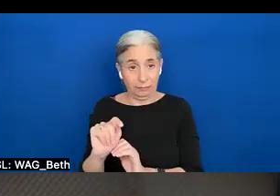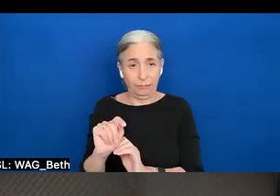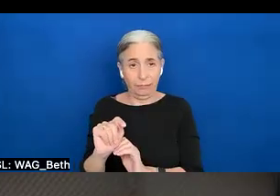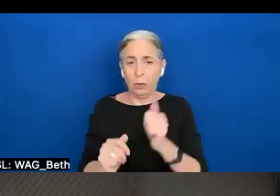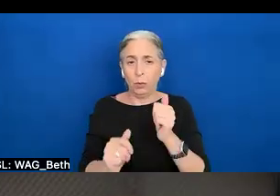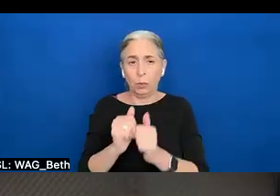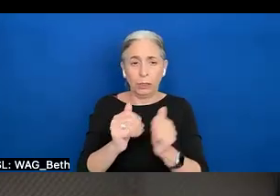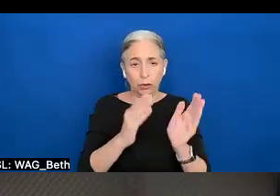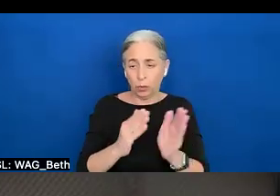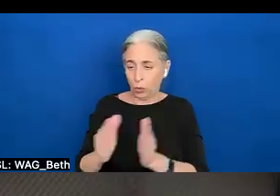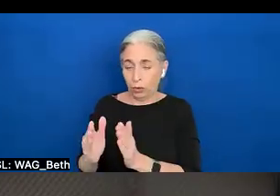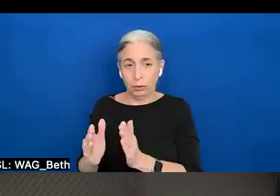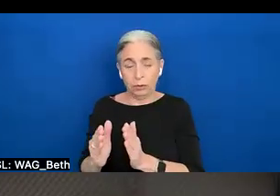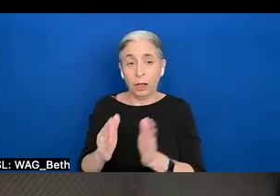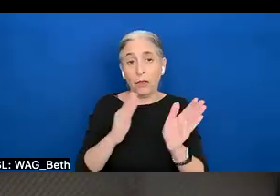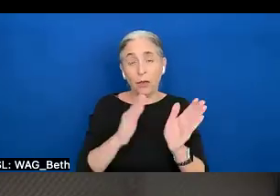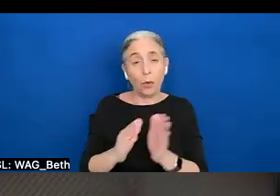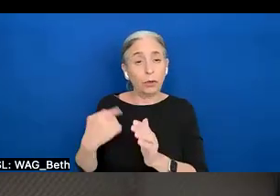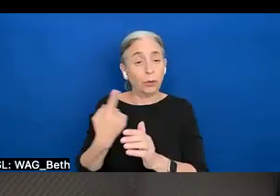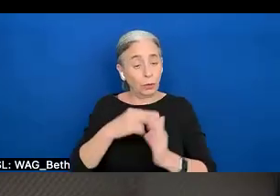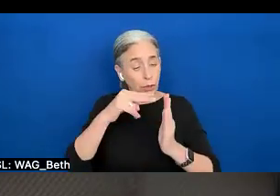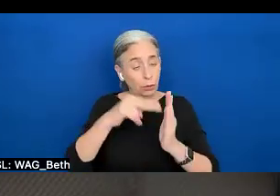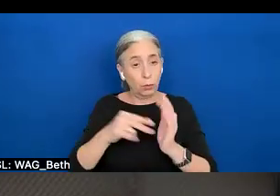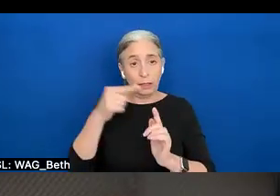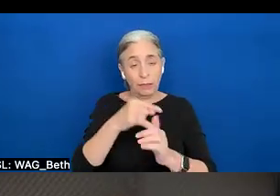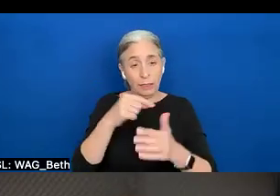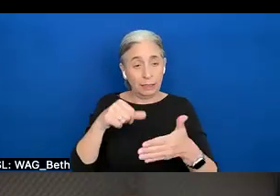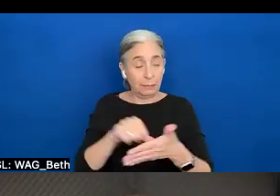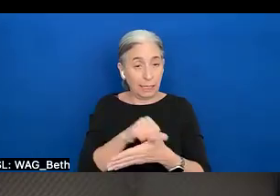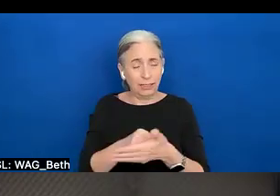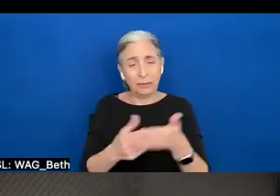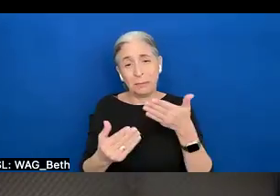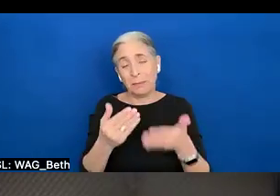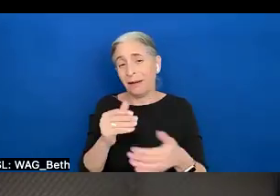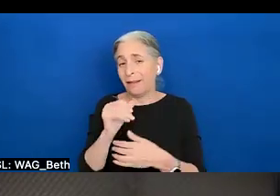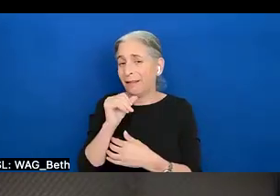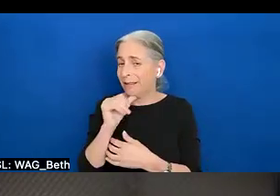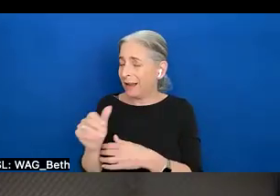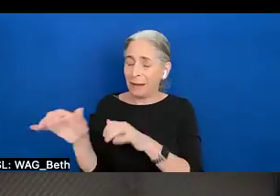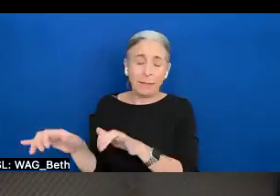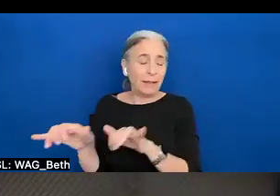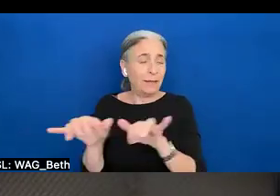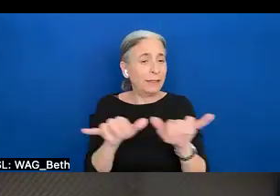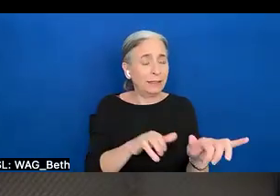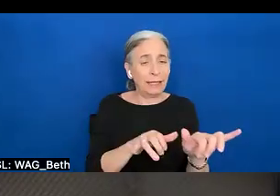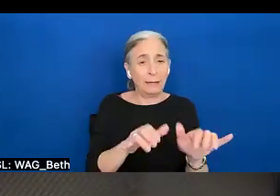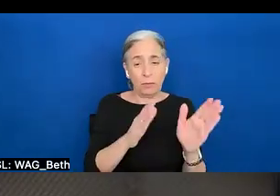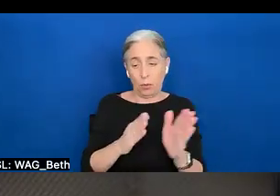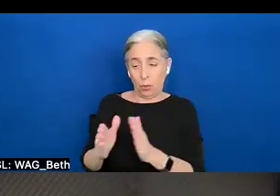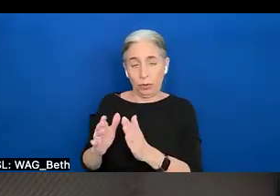And the order that we read the content on the page may